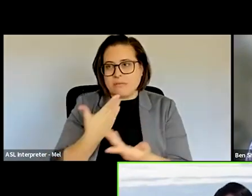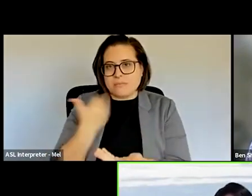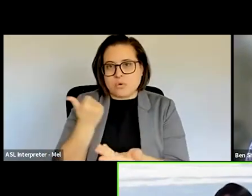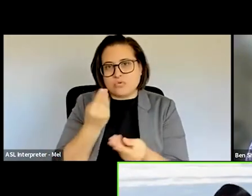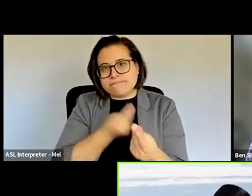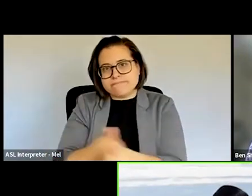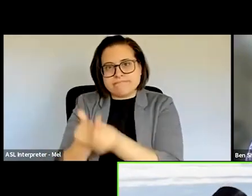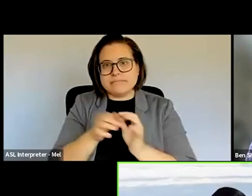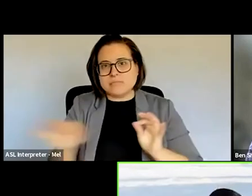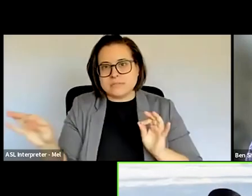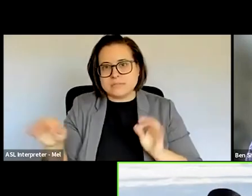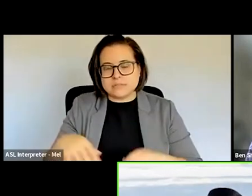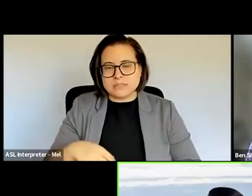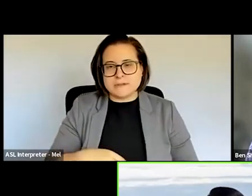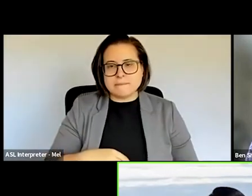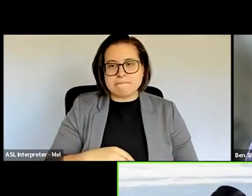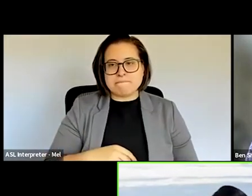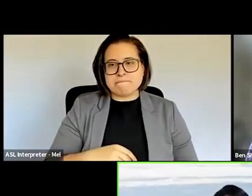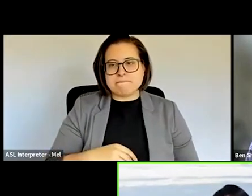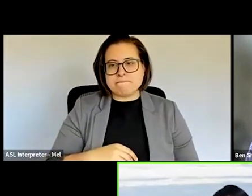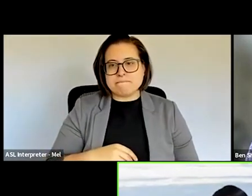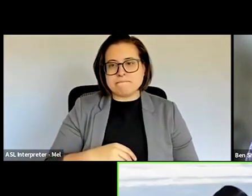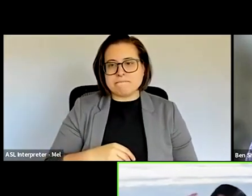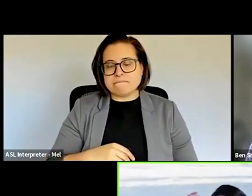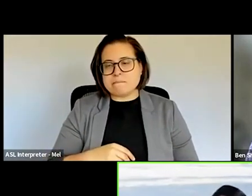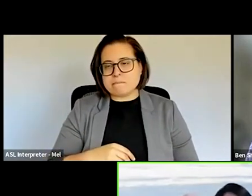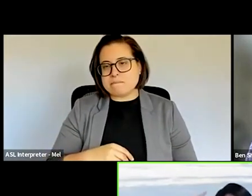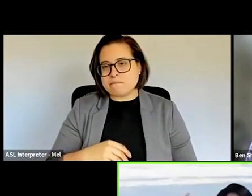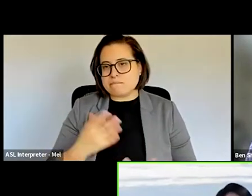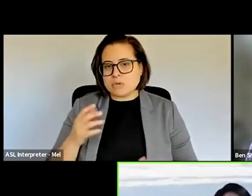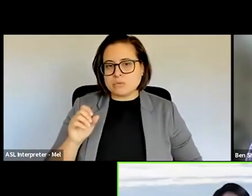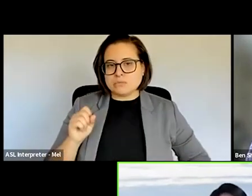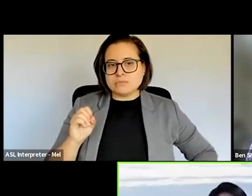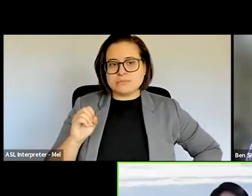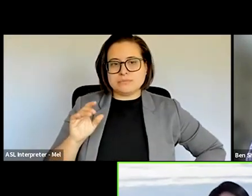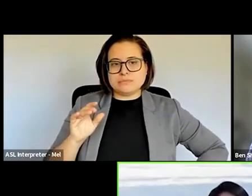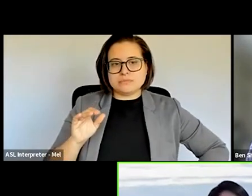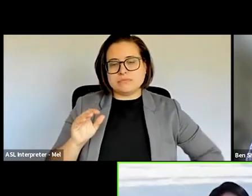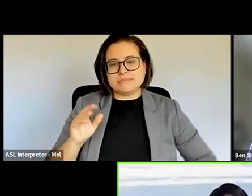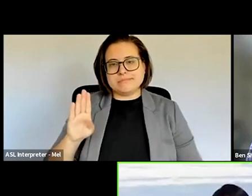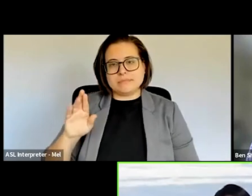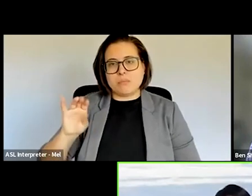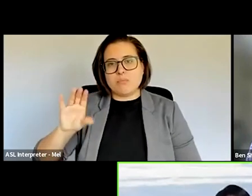So we just cannot use your Broca's area in the brain in a way that it is not intended